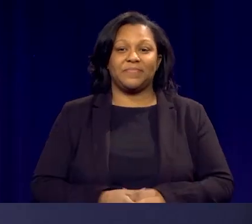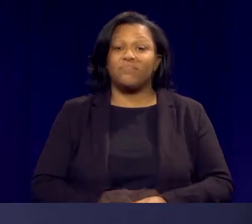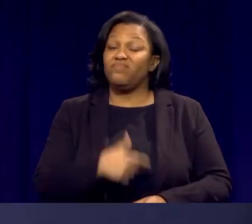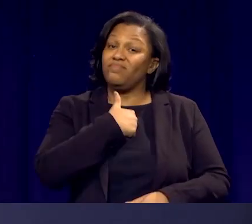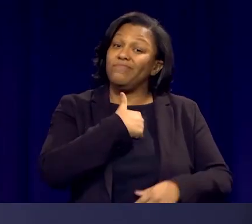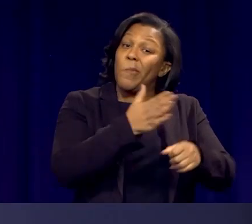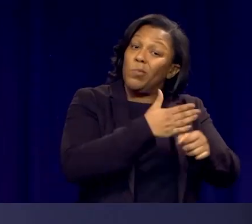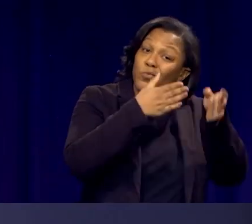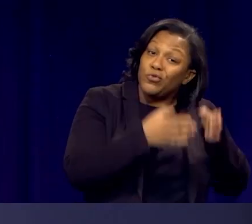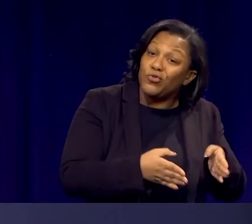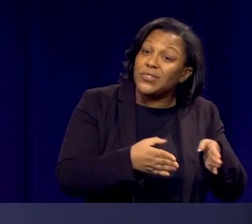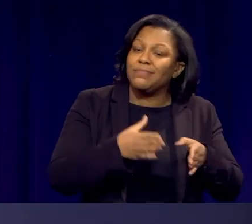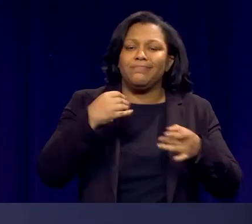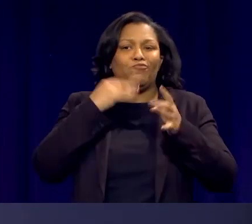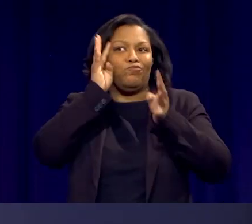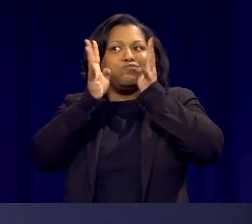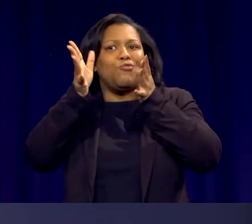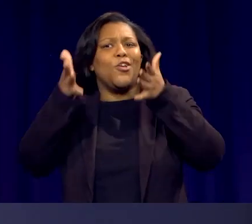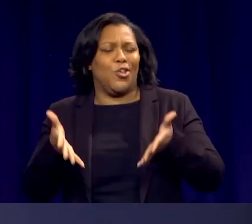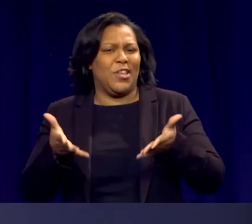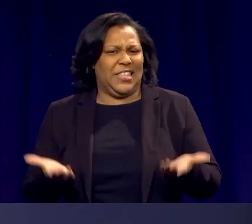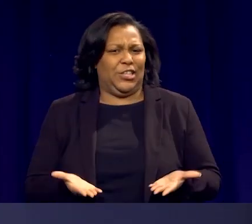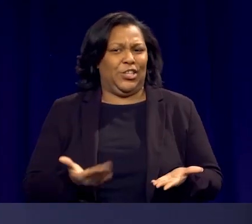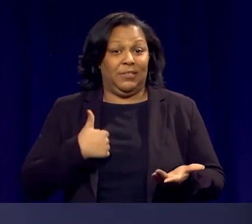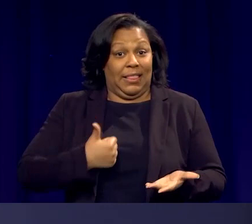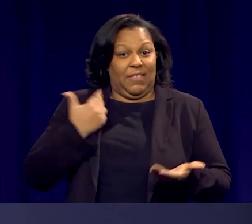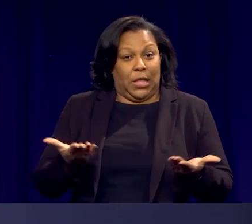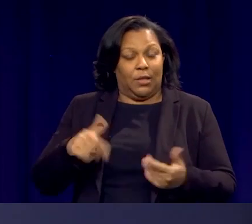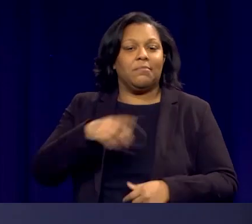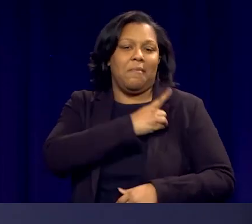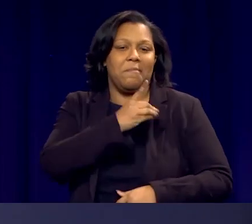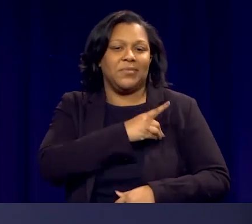Gabriel: I'm a musician and a creator here in Minneapolis.